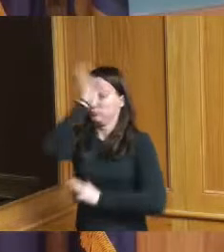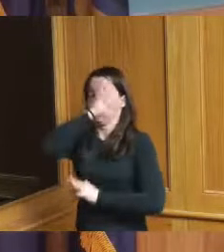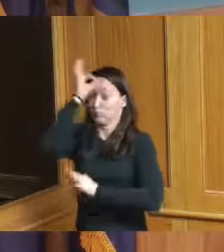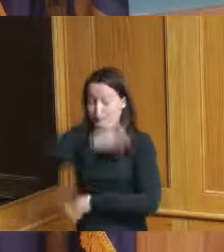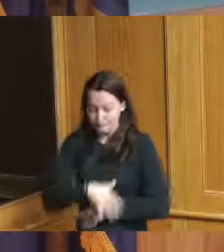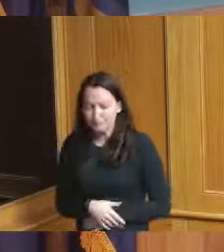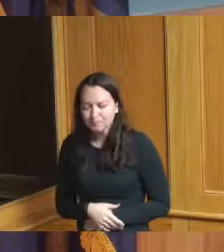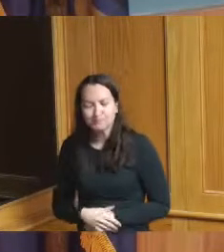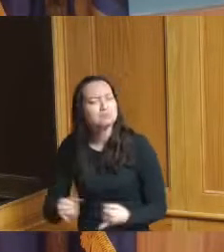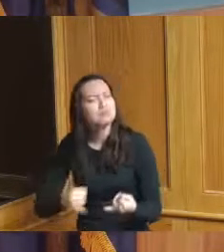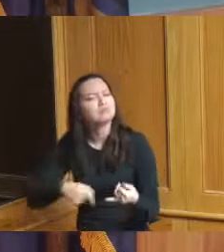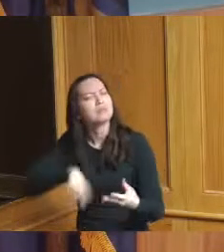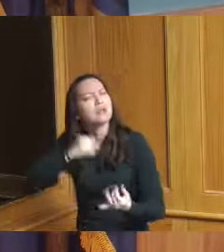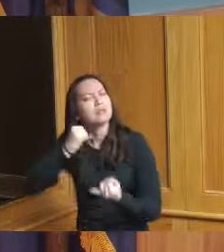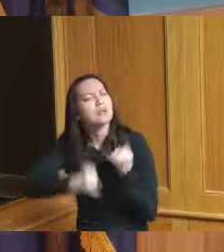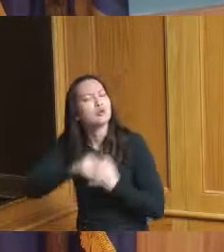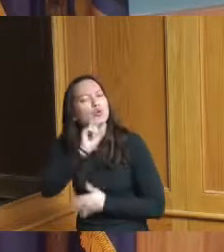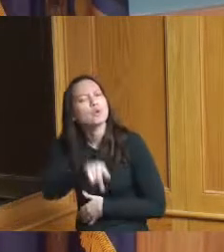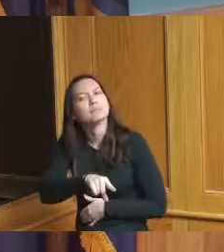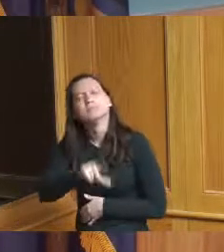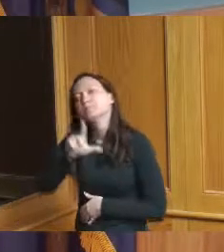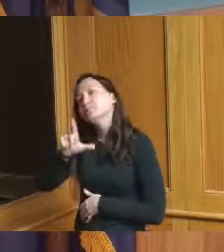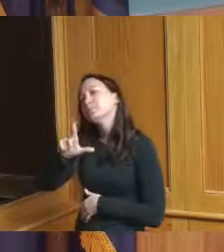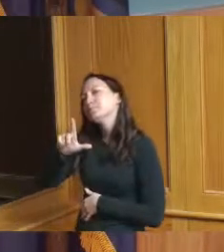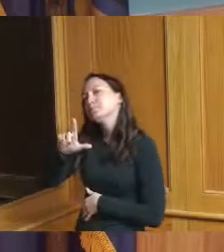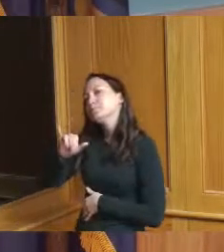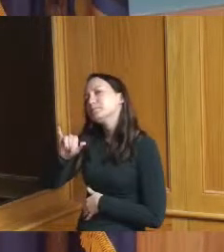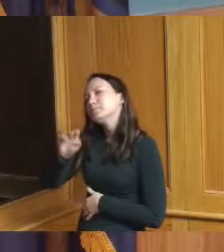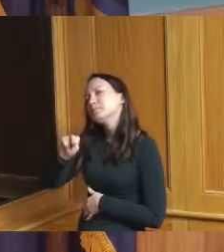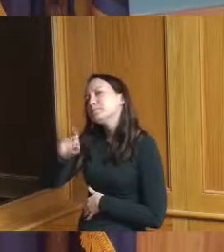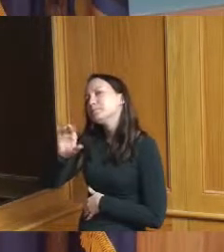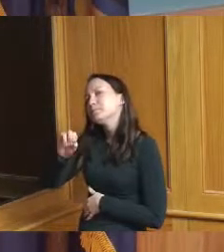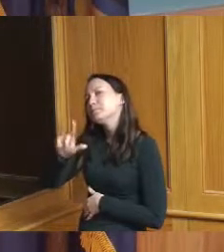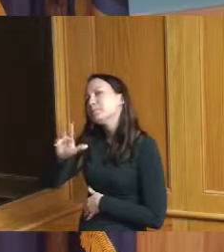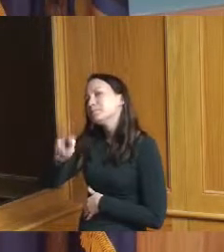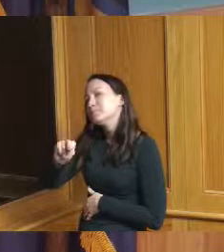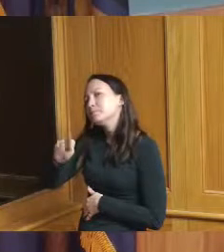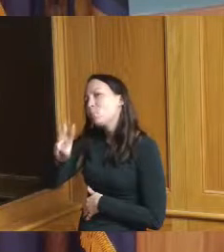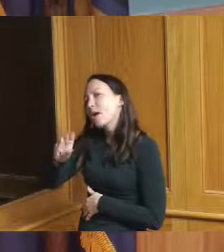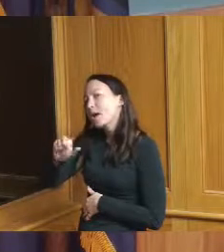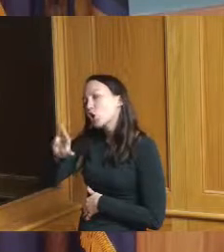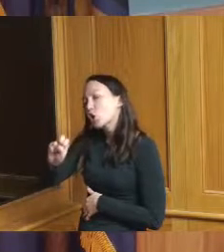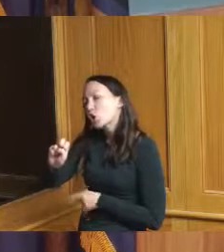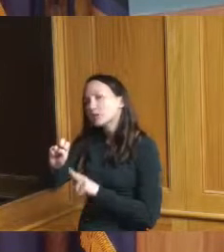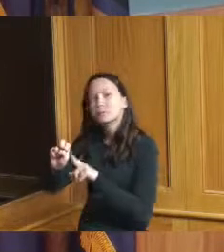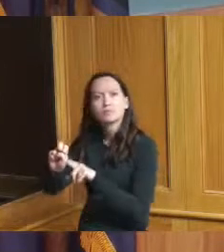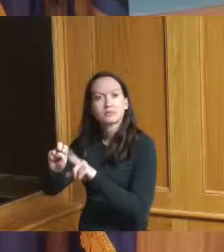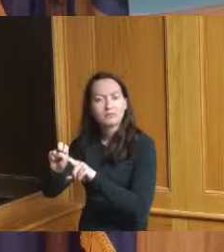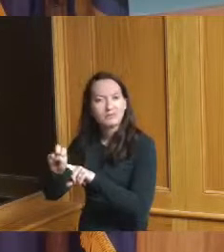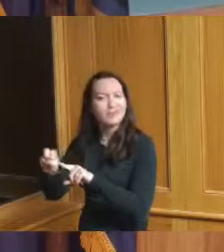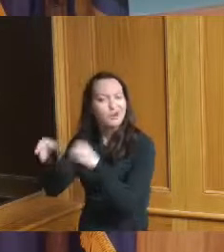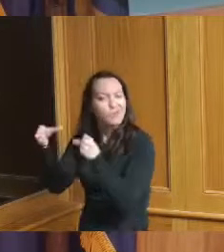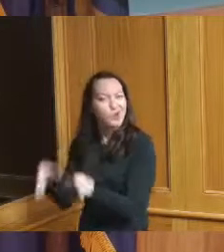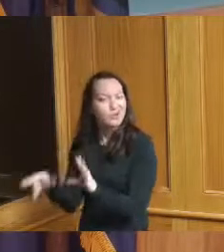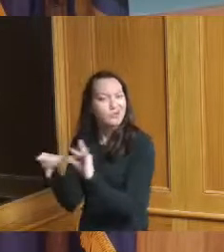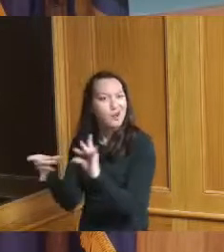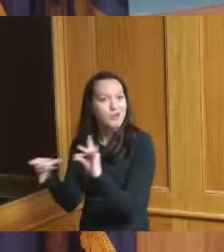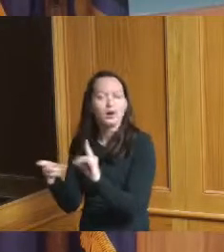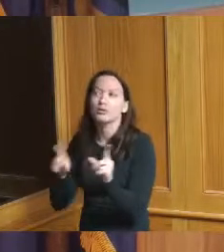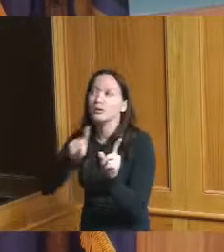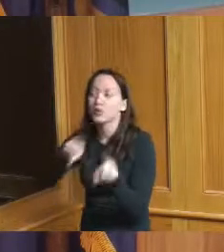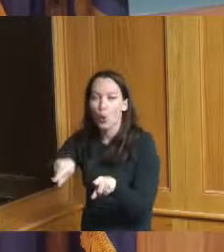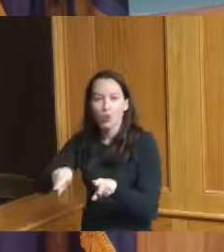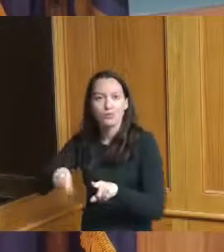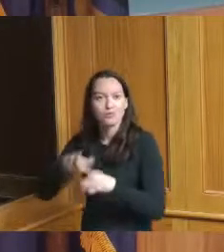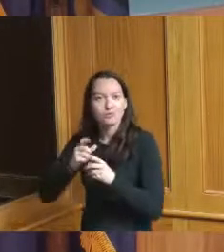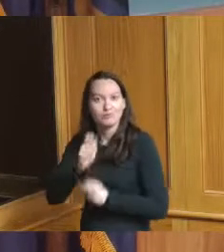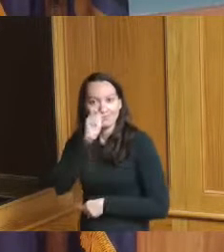my last question is Lincoln Ware was on and he was talking about he went to get a test and I'm